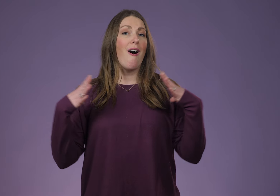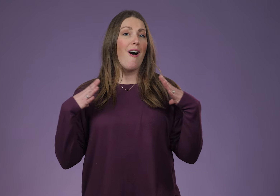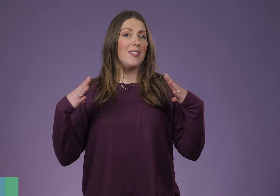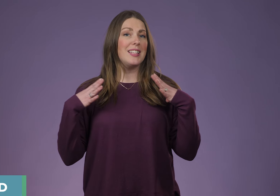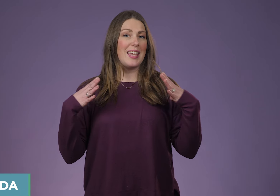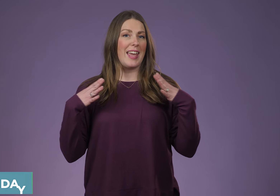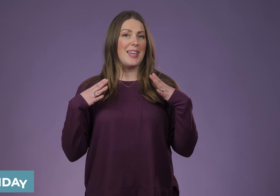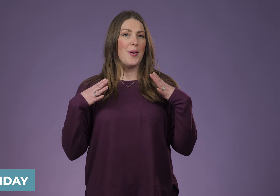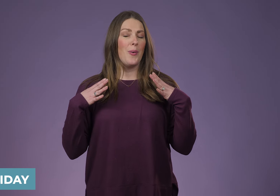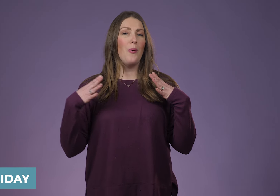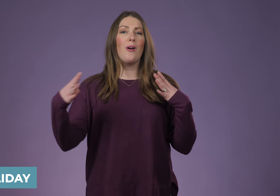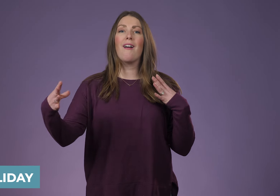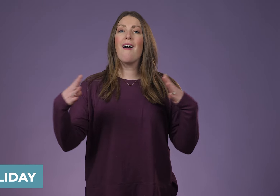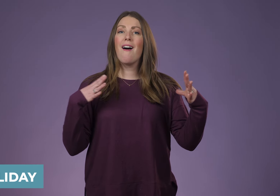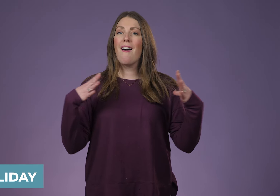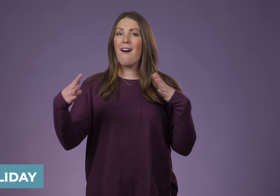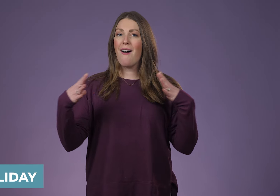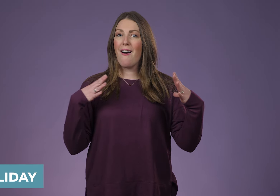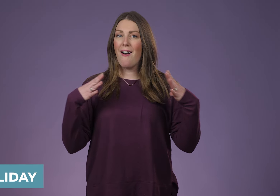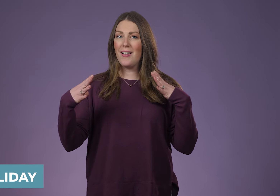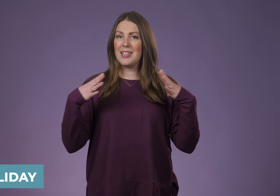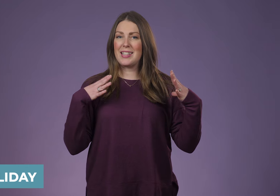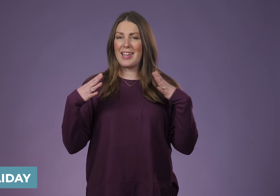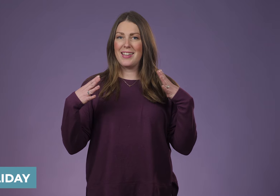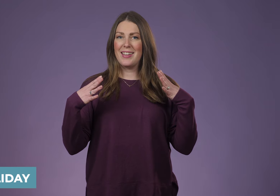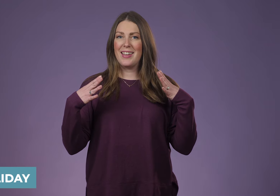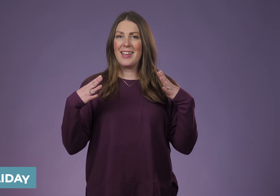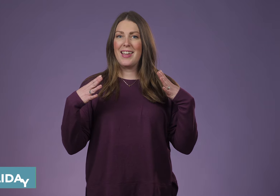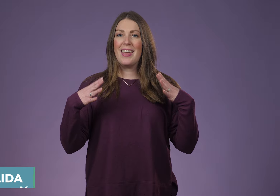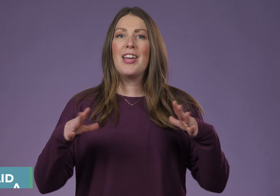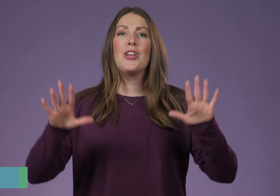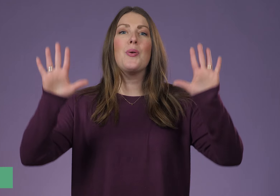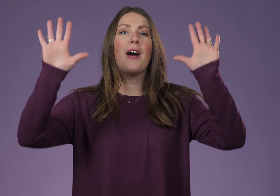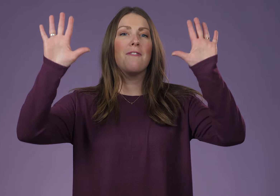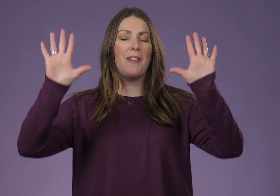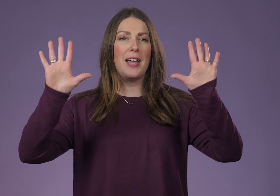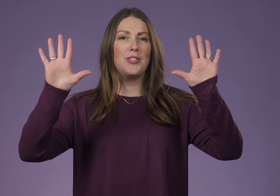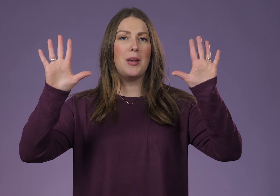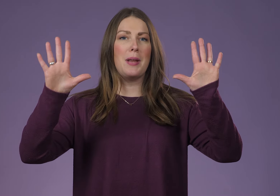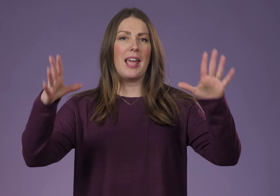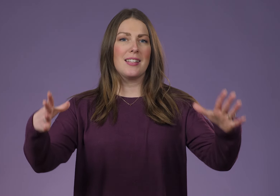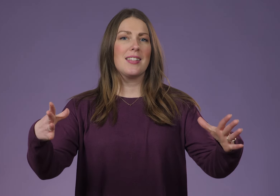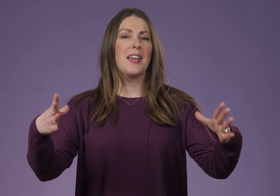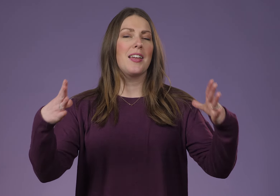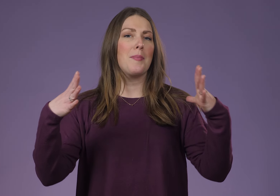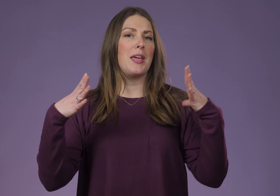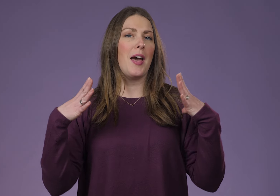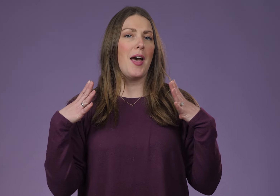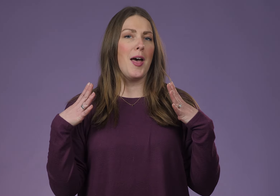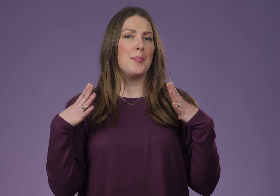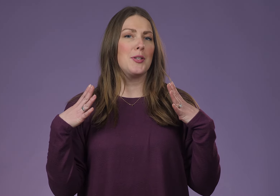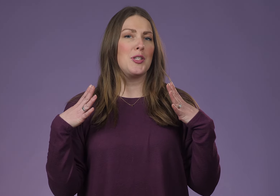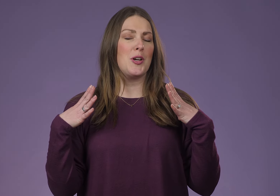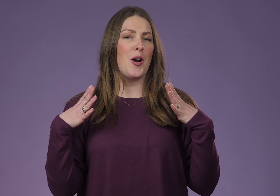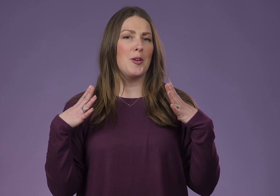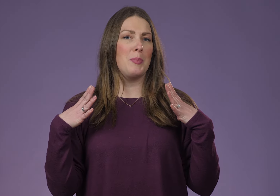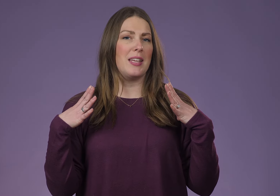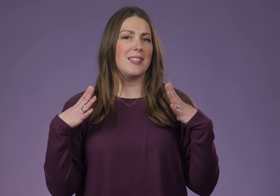Holiday or Holiday You have five shaped hands coming up to your armpits.